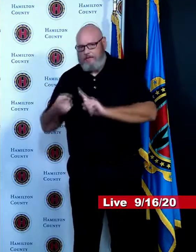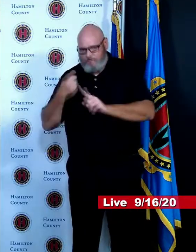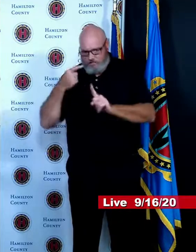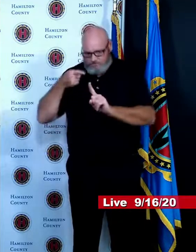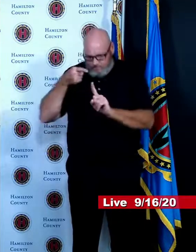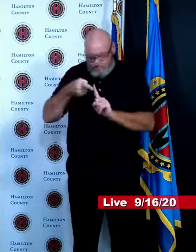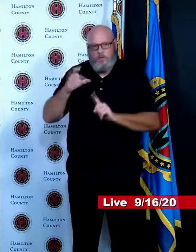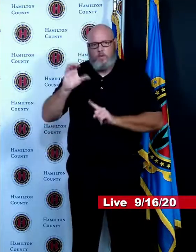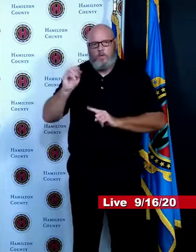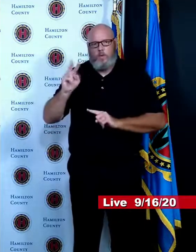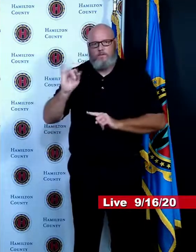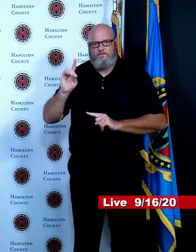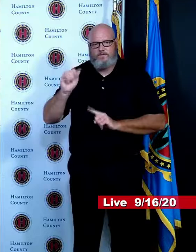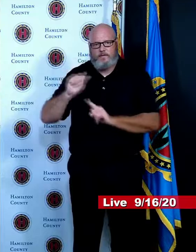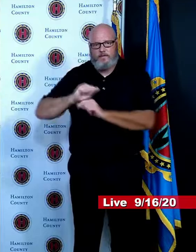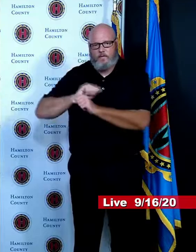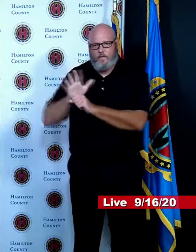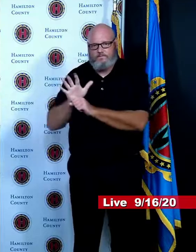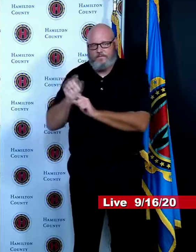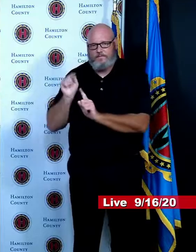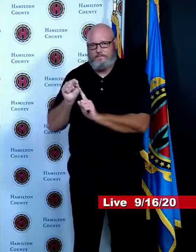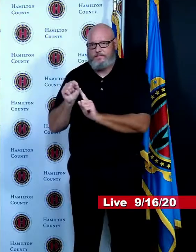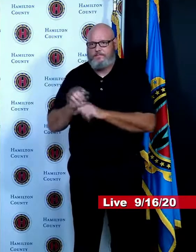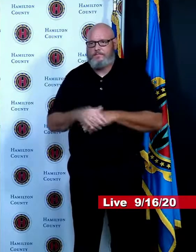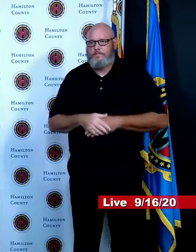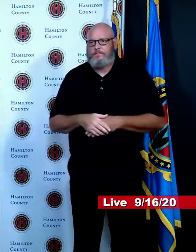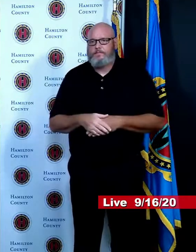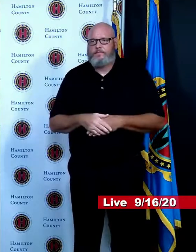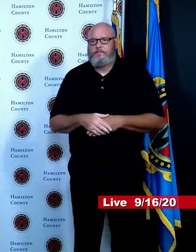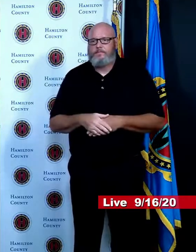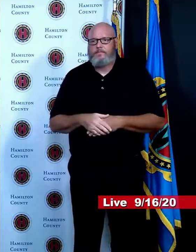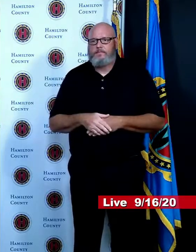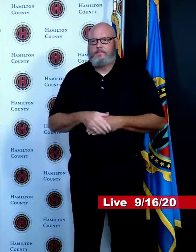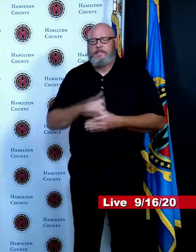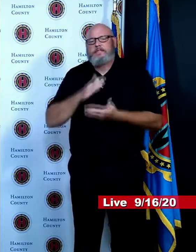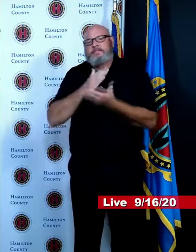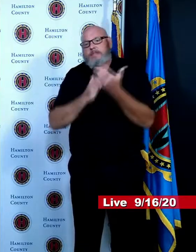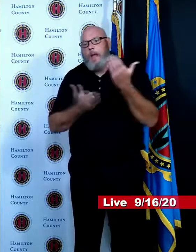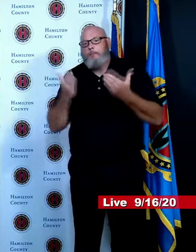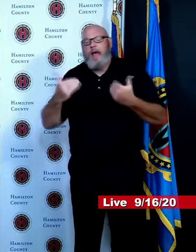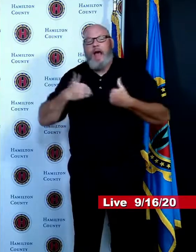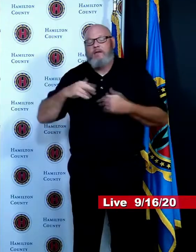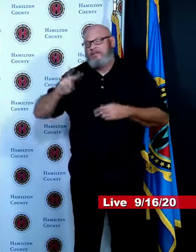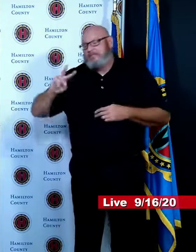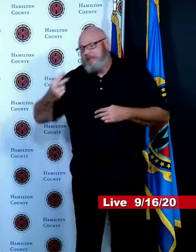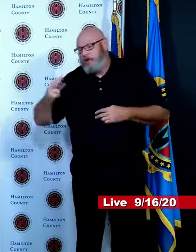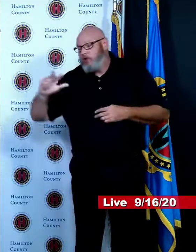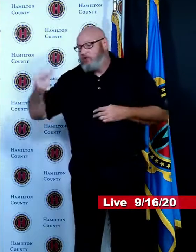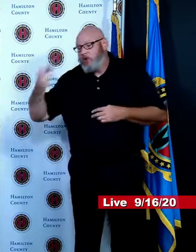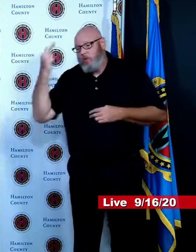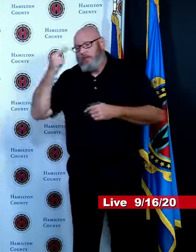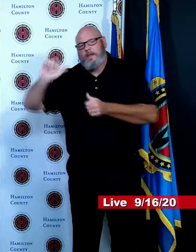had other co-morbidities but not all and so we monitor that very closely and then finally the Ohio PublicHealth